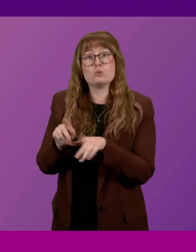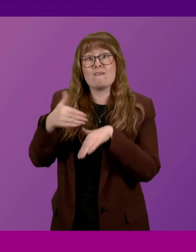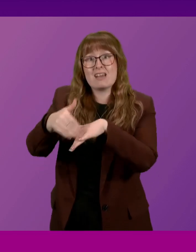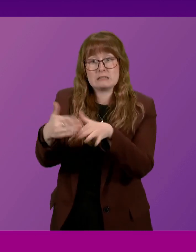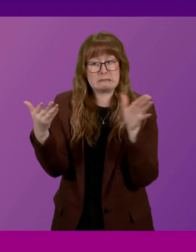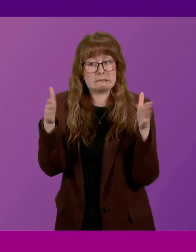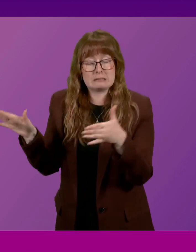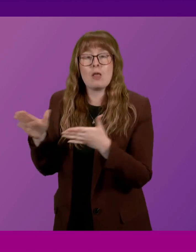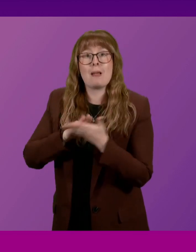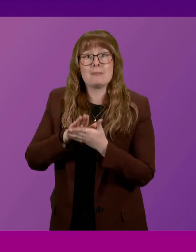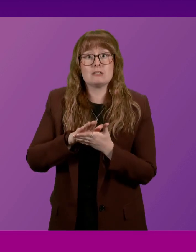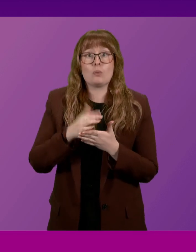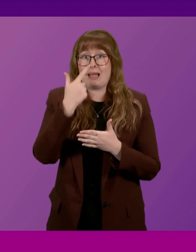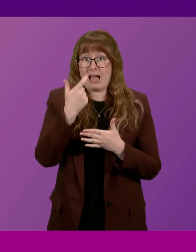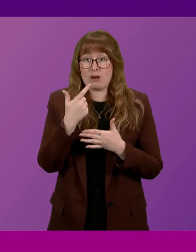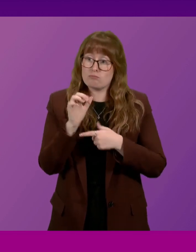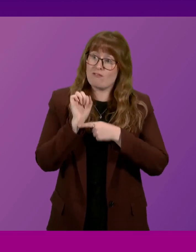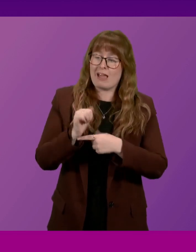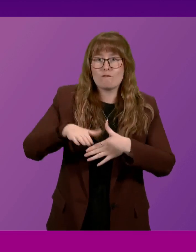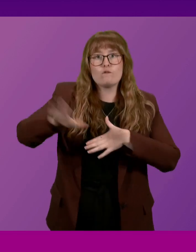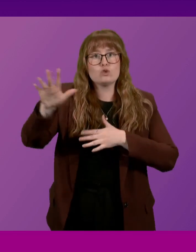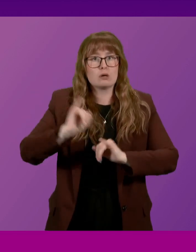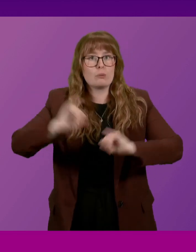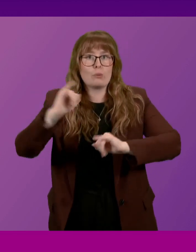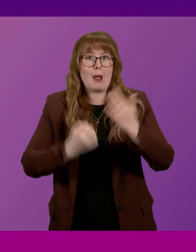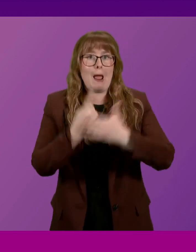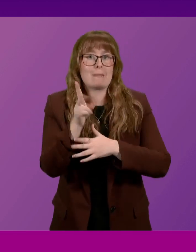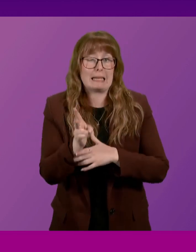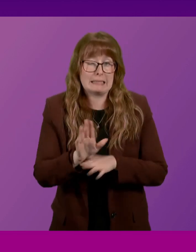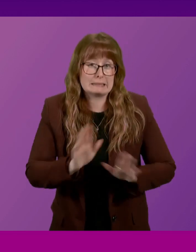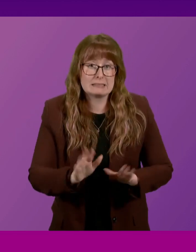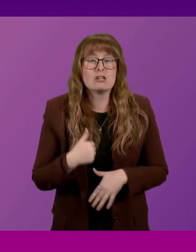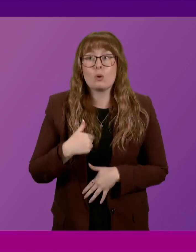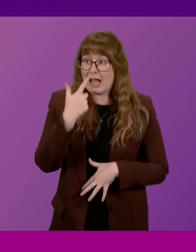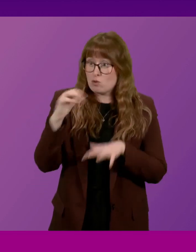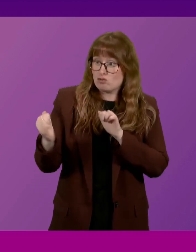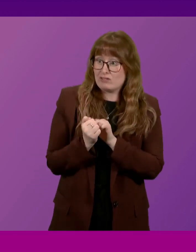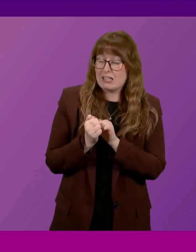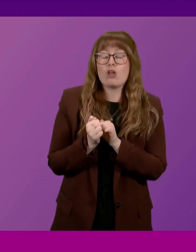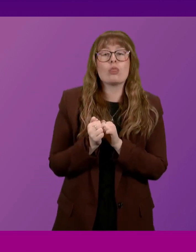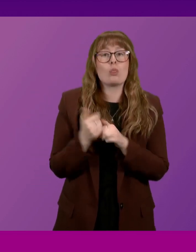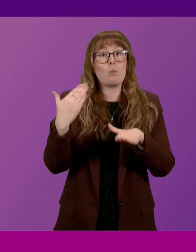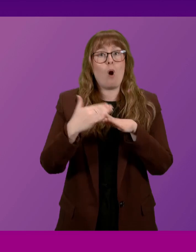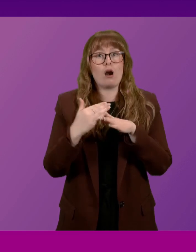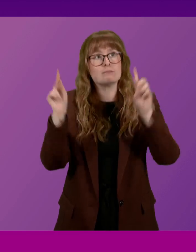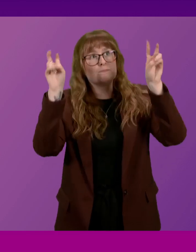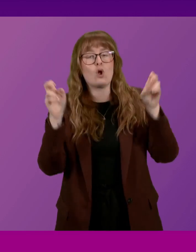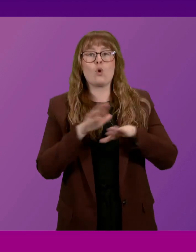can prevent future tragedies? Does he agree that the work of the no knives, better lives programme